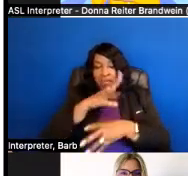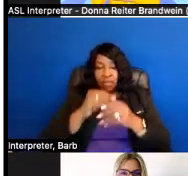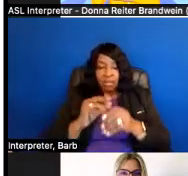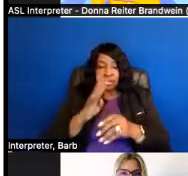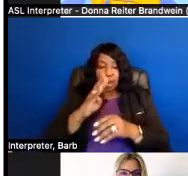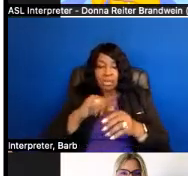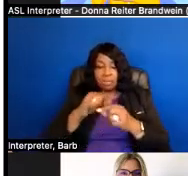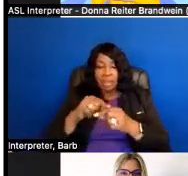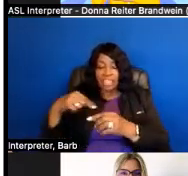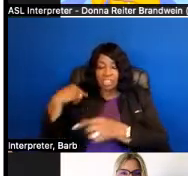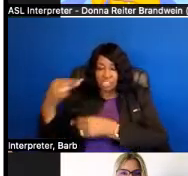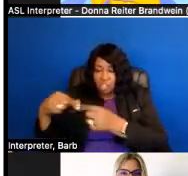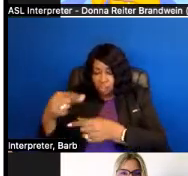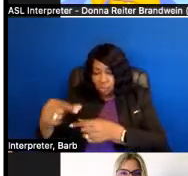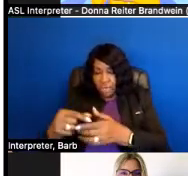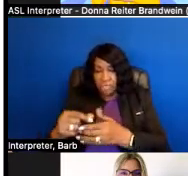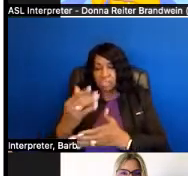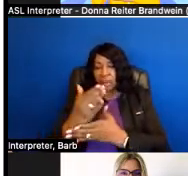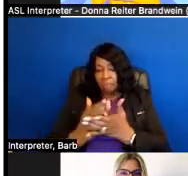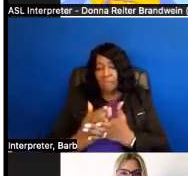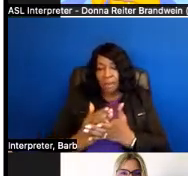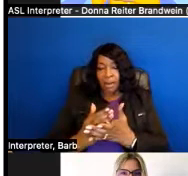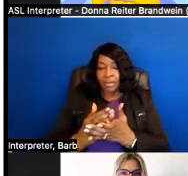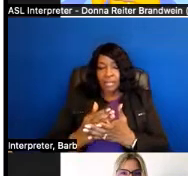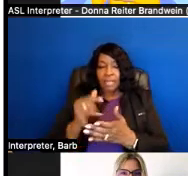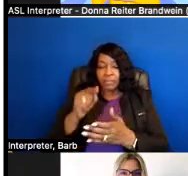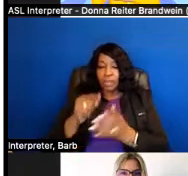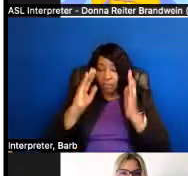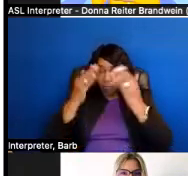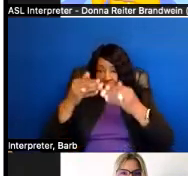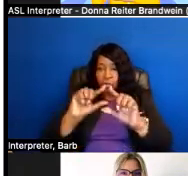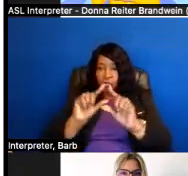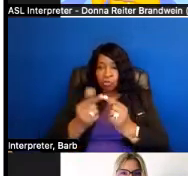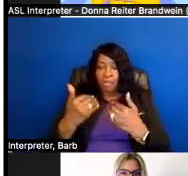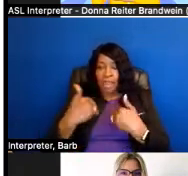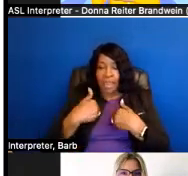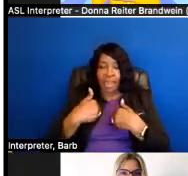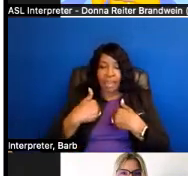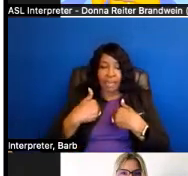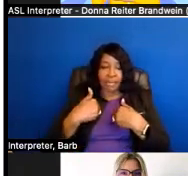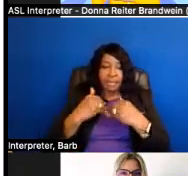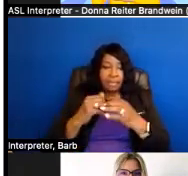And so since the focus groups had undergrad and graduate and professional students,